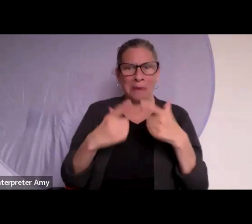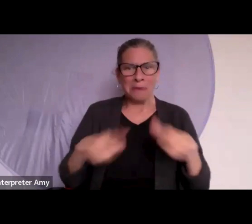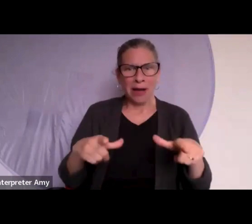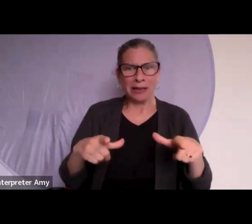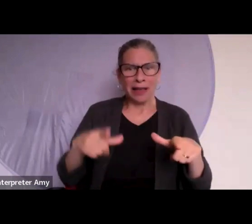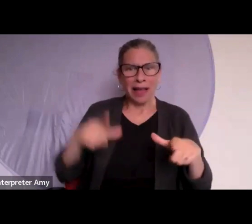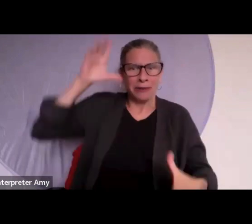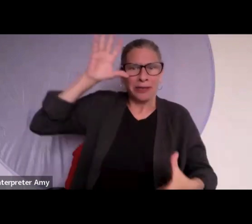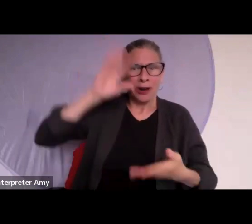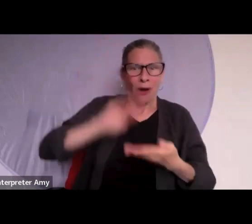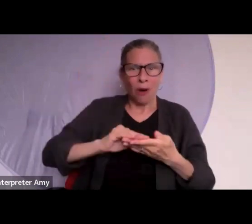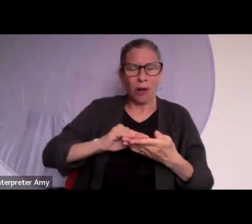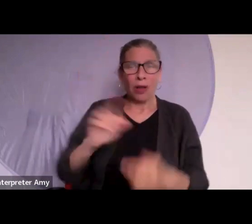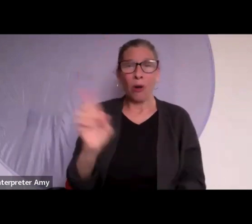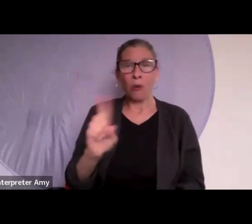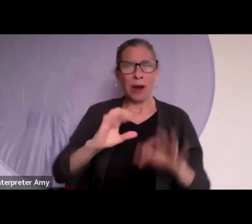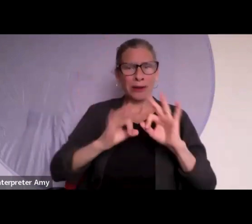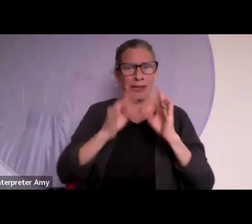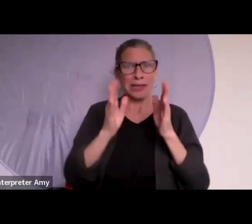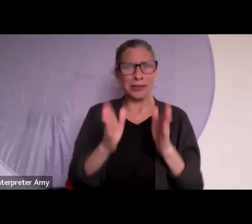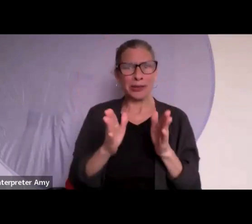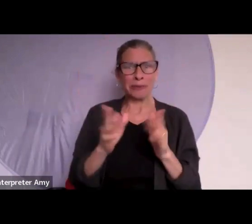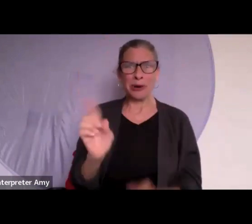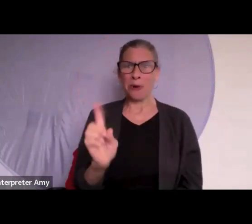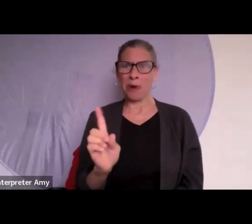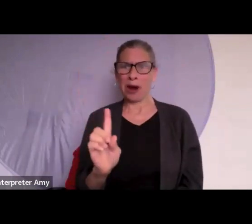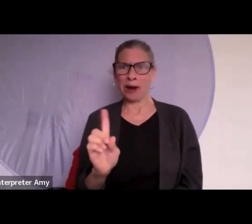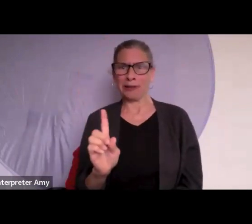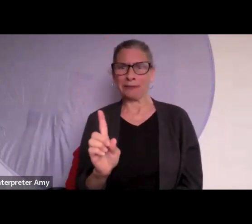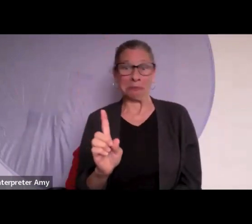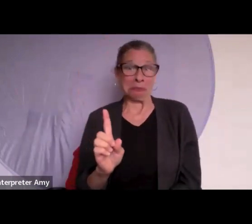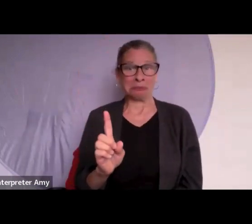our ASL interpreter? I'm sure she's here somewhere. But as